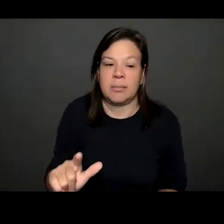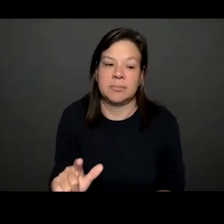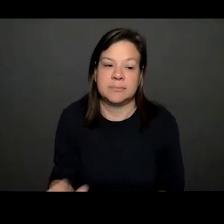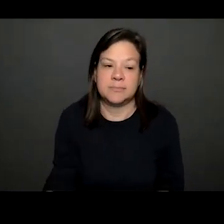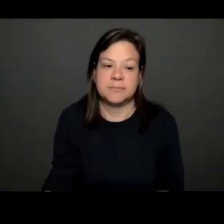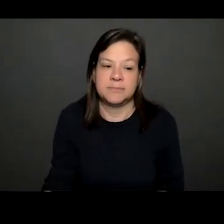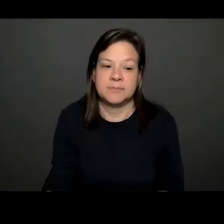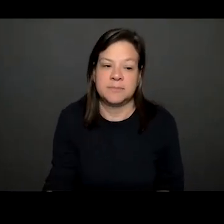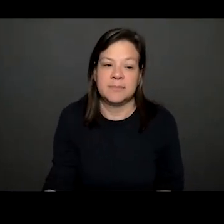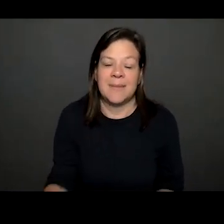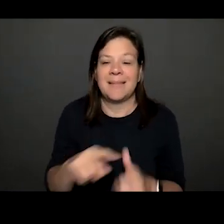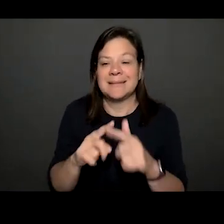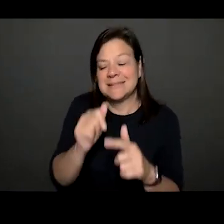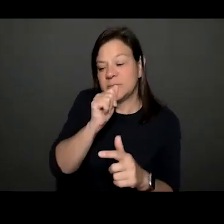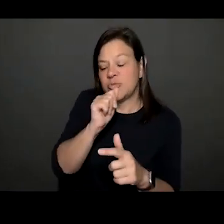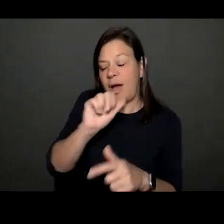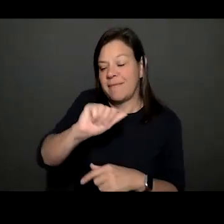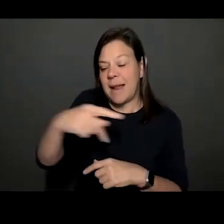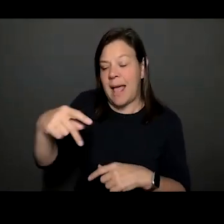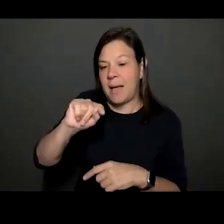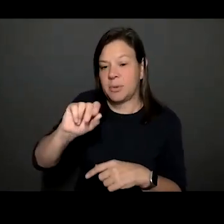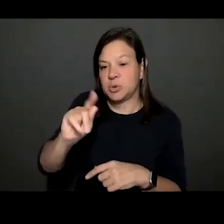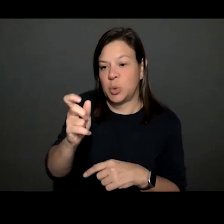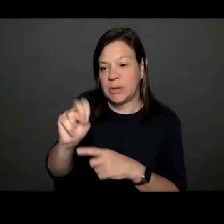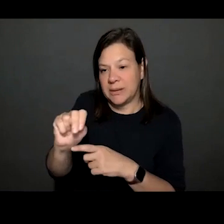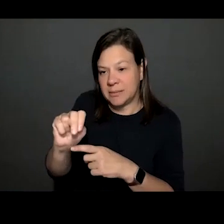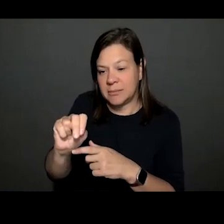AUTHORIZATION TAB TOKEN.